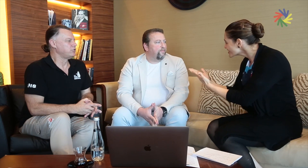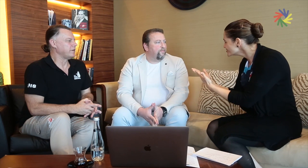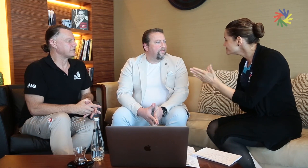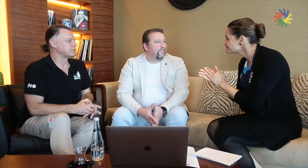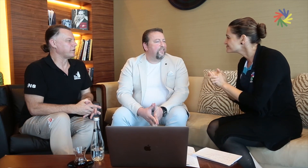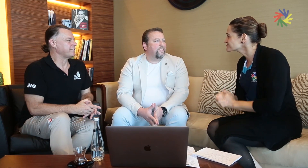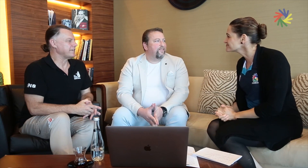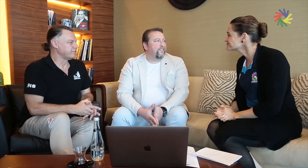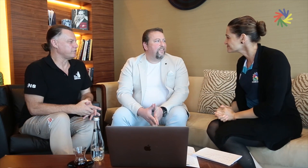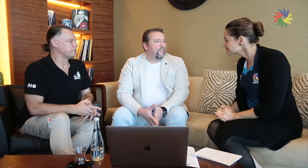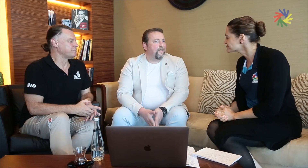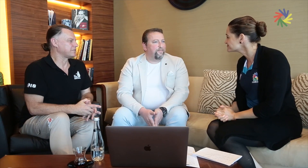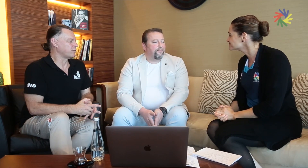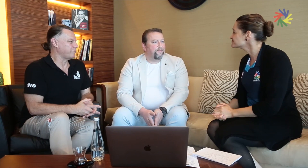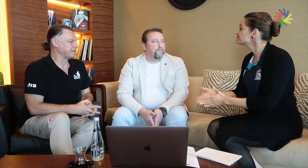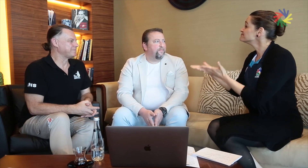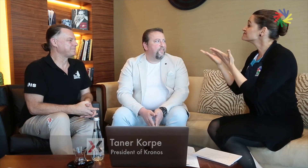Now I would like to ask you a couple of questions.